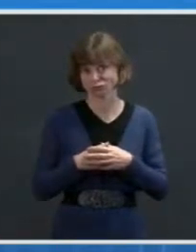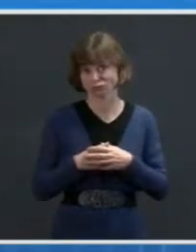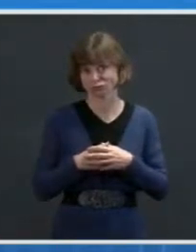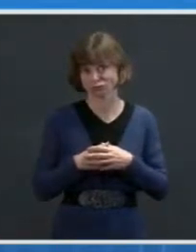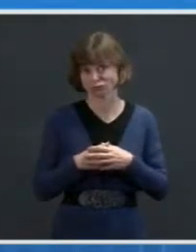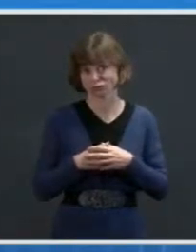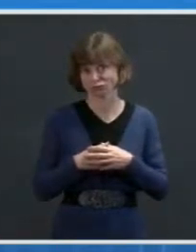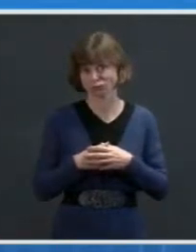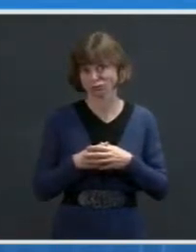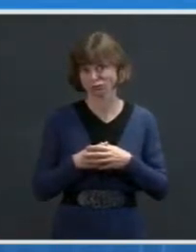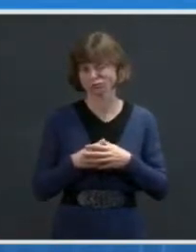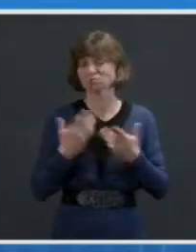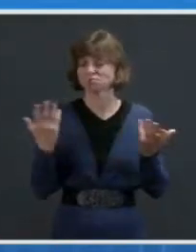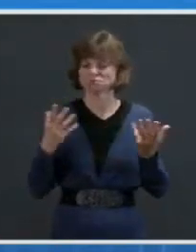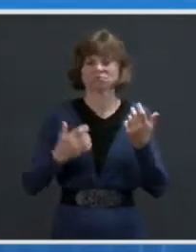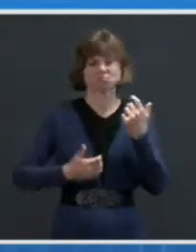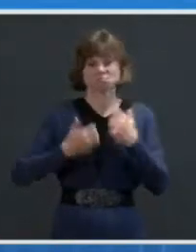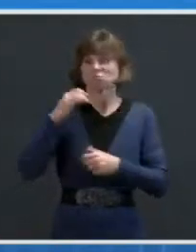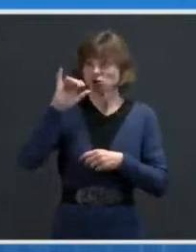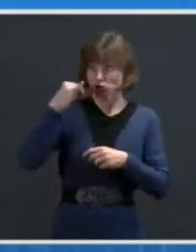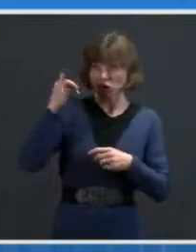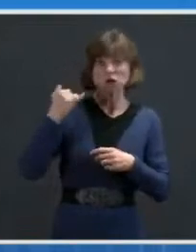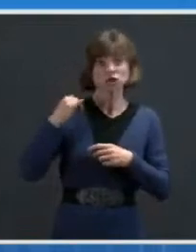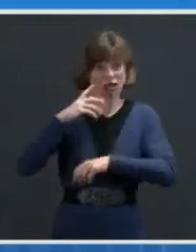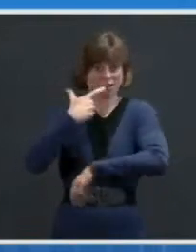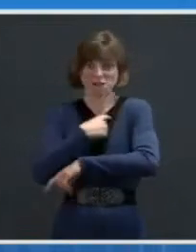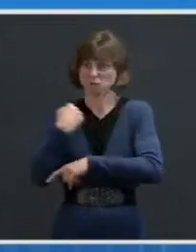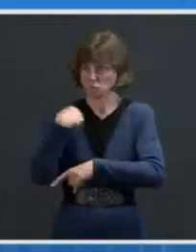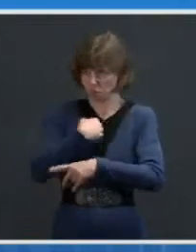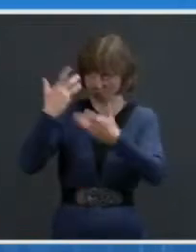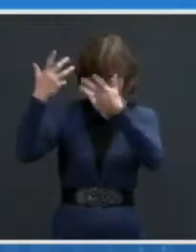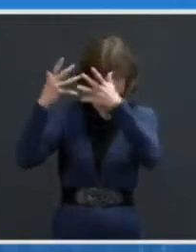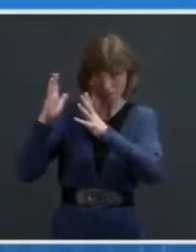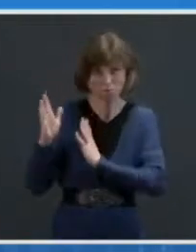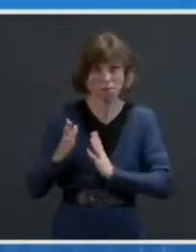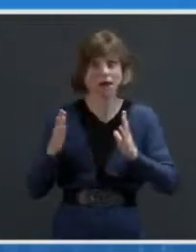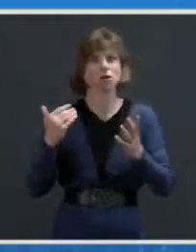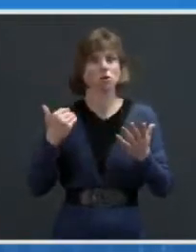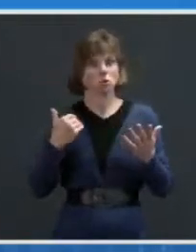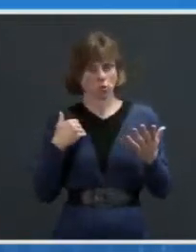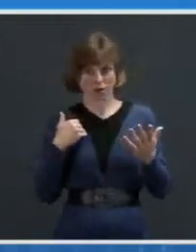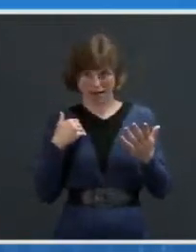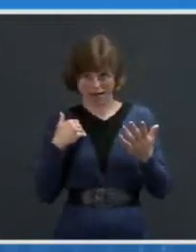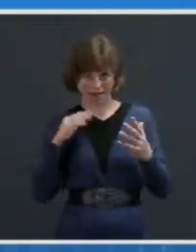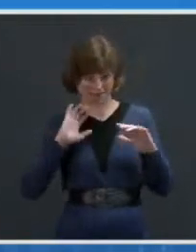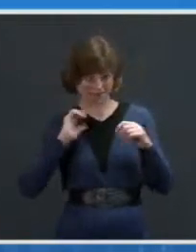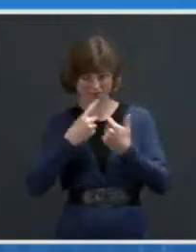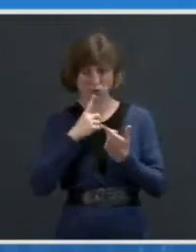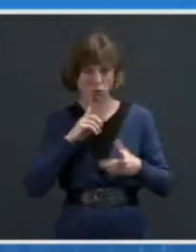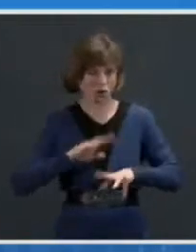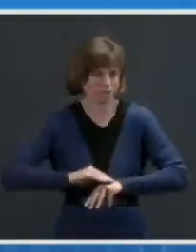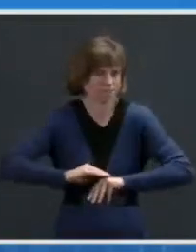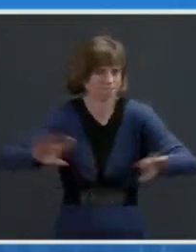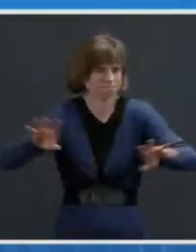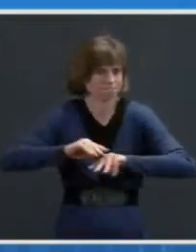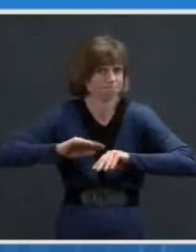OVERALL WITH THE J&J VACCINE,